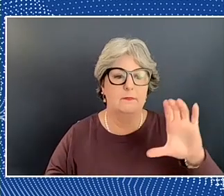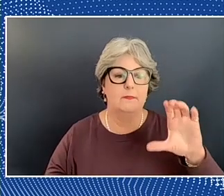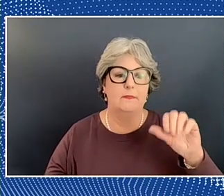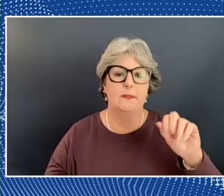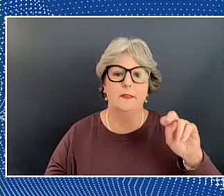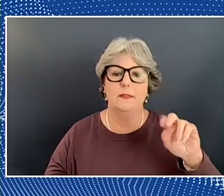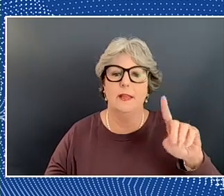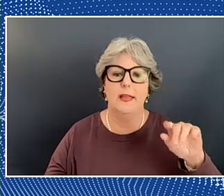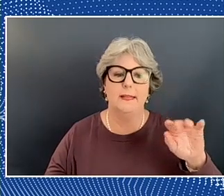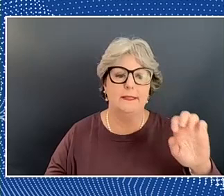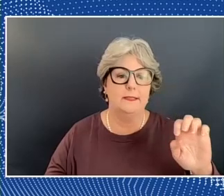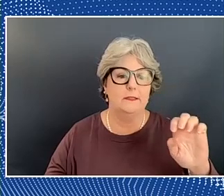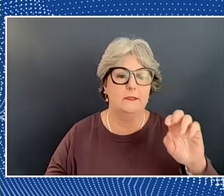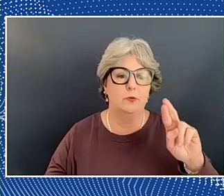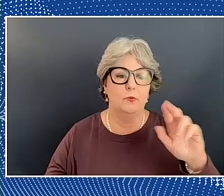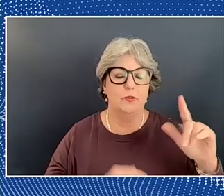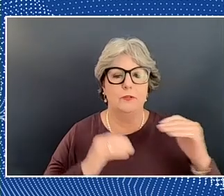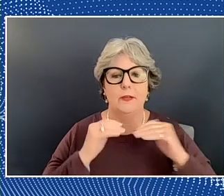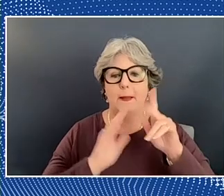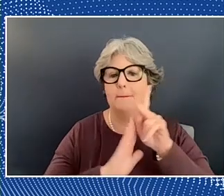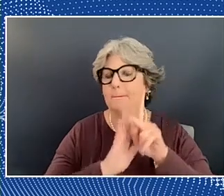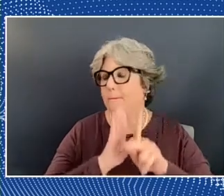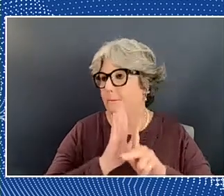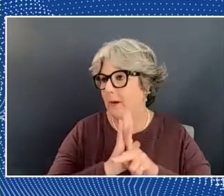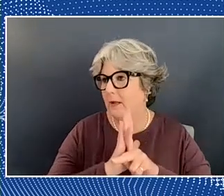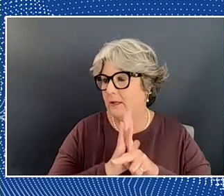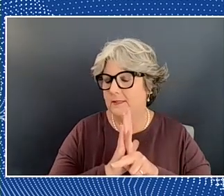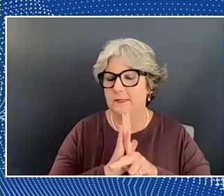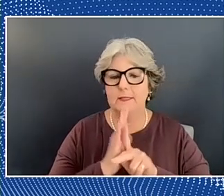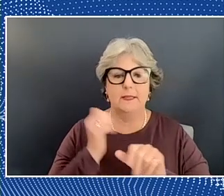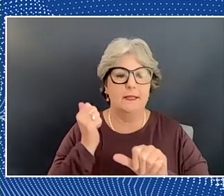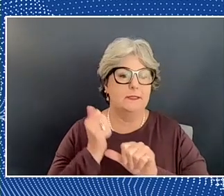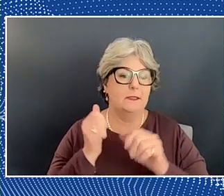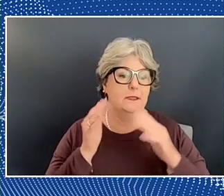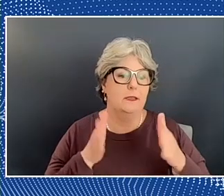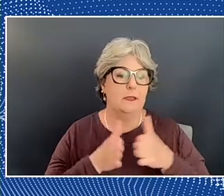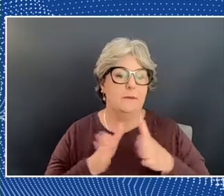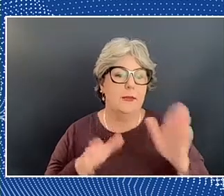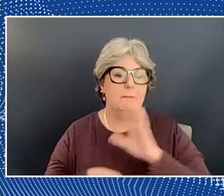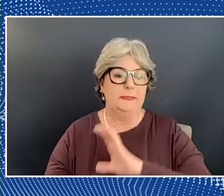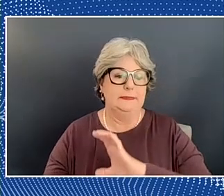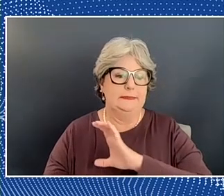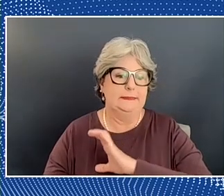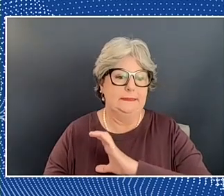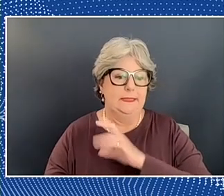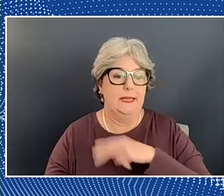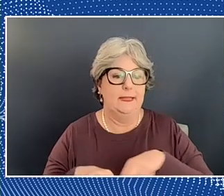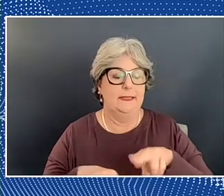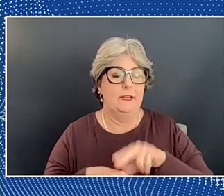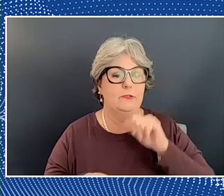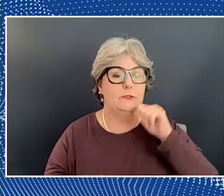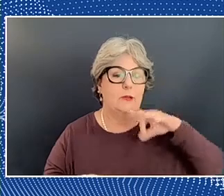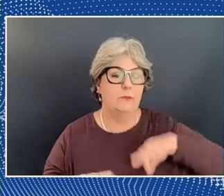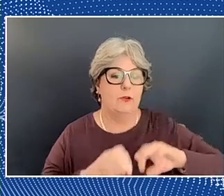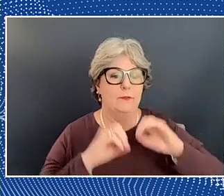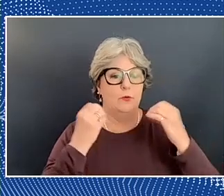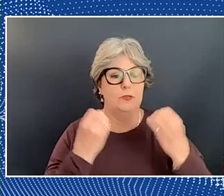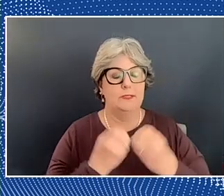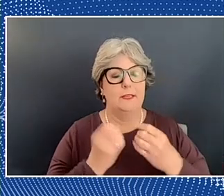I'm the racial equity policy associate at Public Citizen, a national nonprofit organization that represents consumer